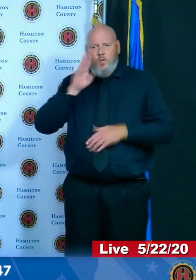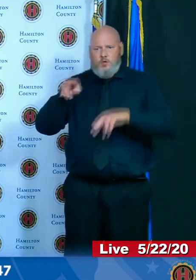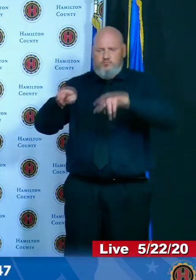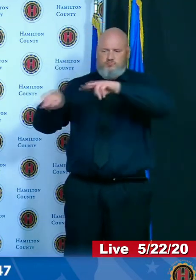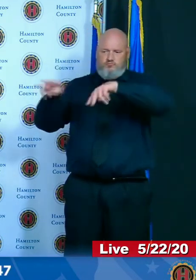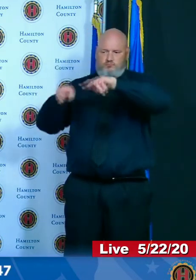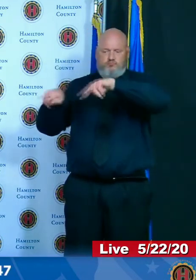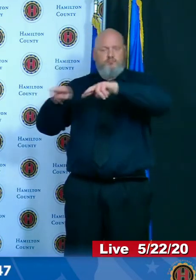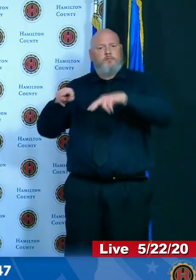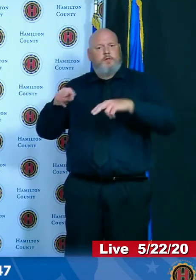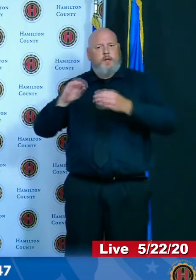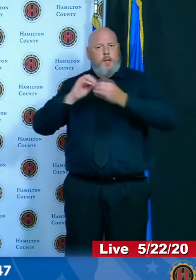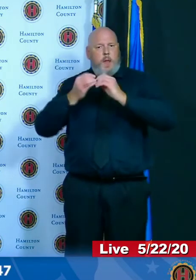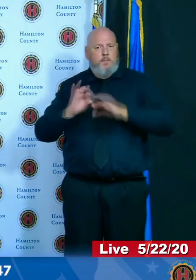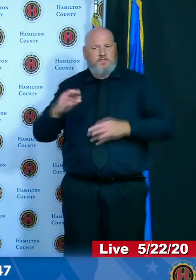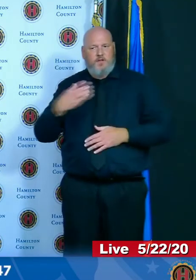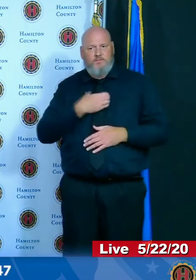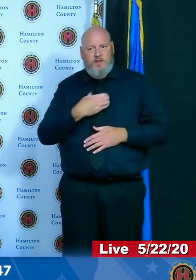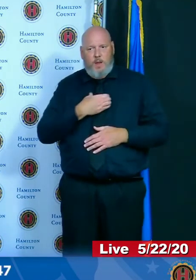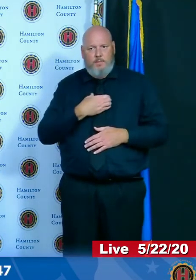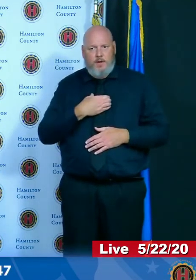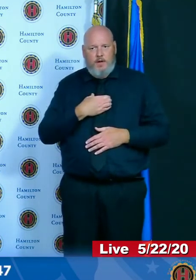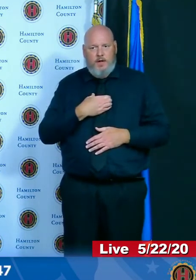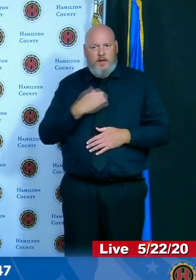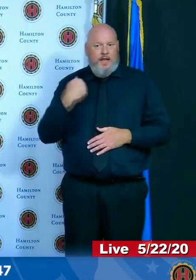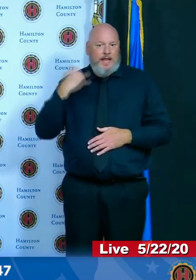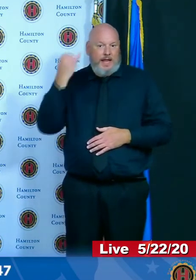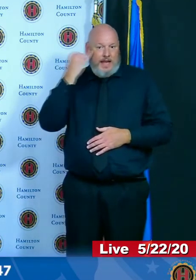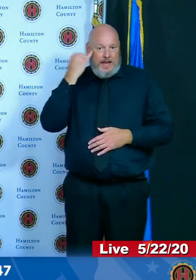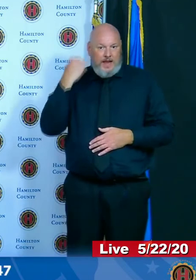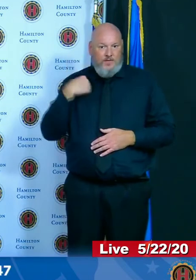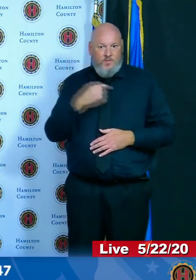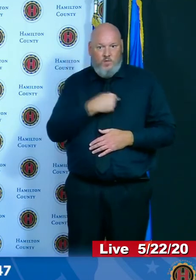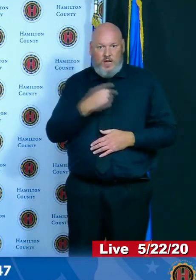we would reach out to them and I have not yet seen that as I've been watching